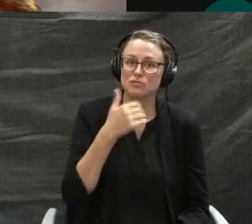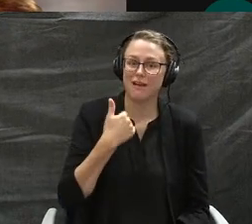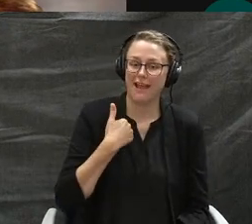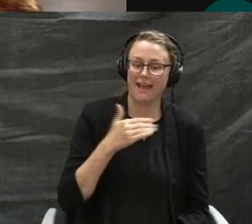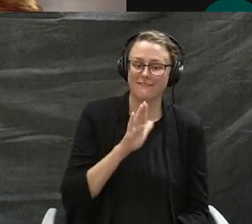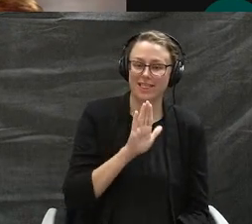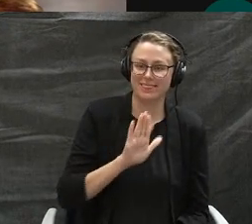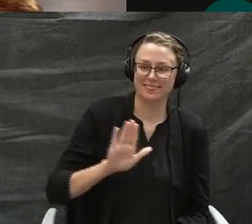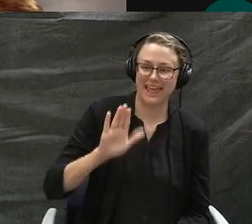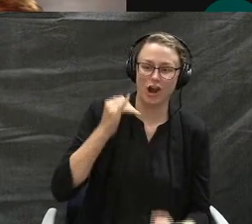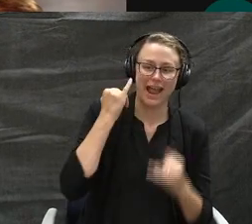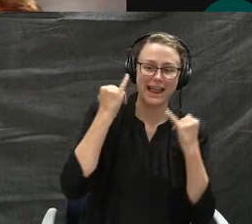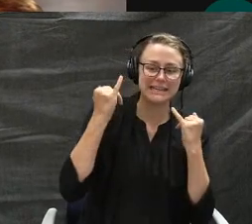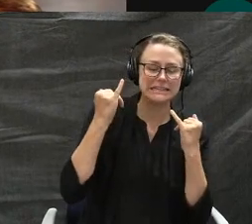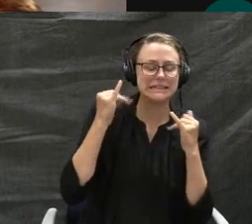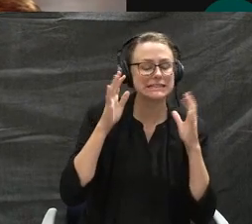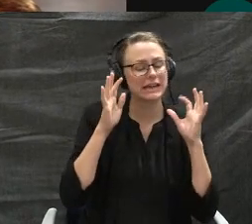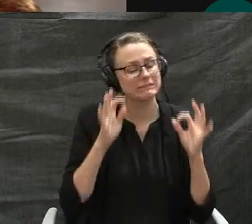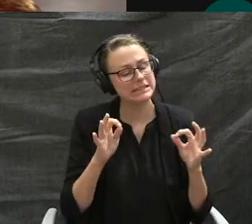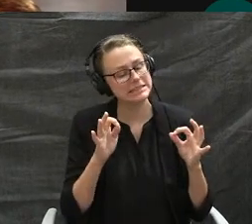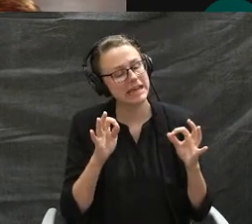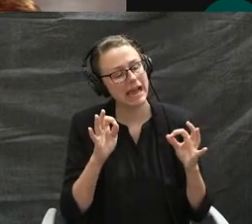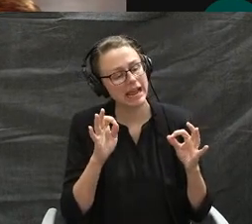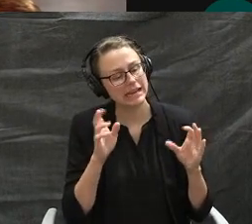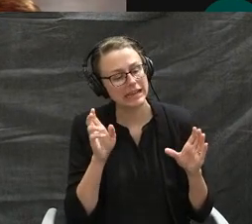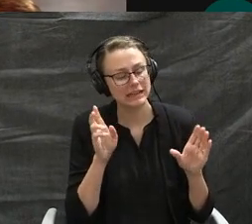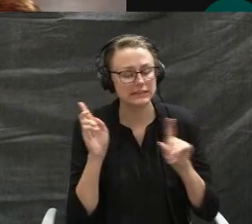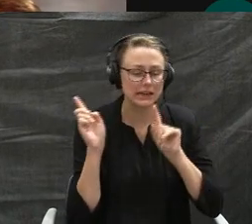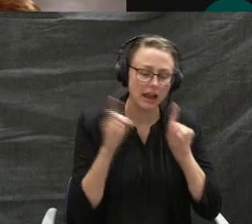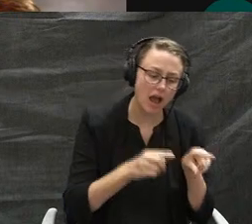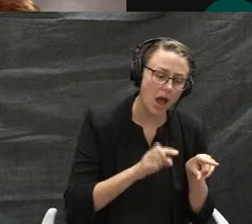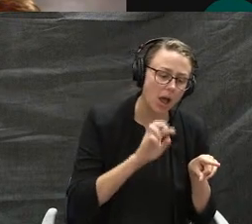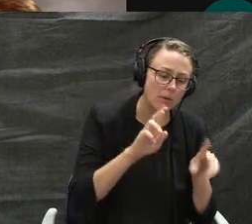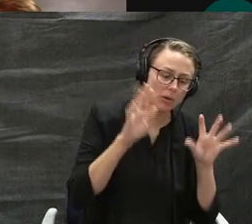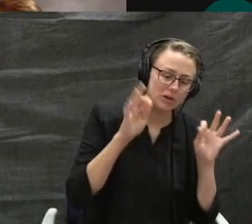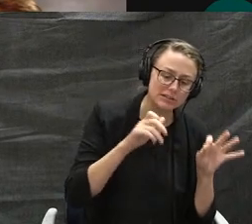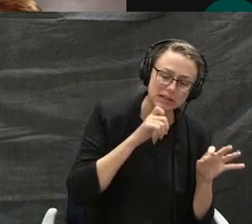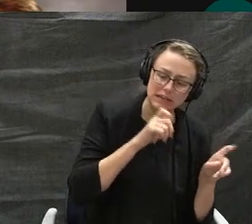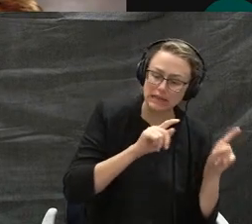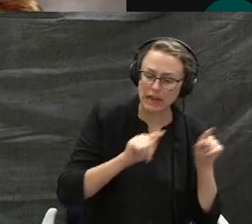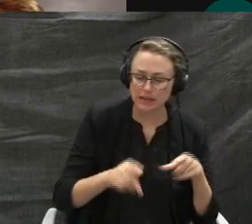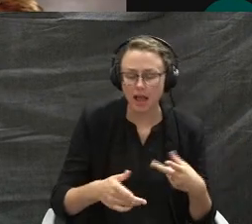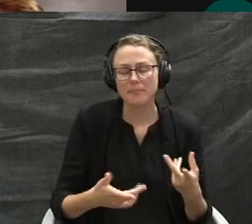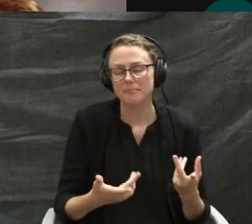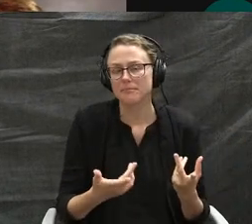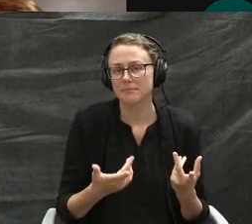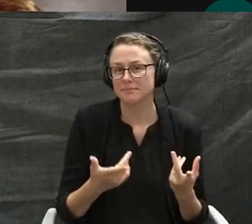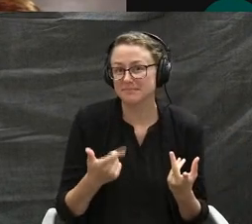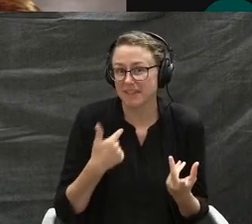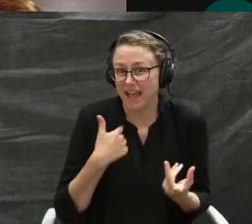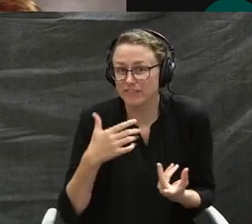opting, interrupting out. I'm assuming that you've been having discussions and getting a